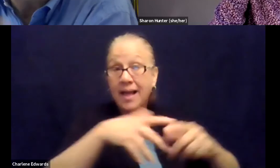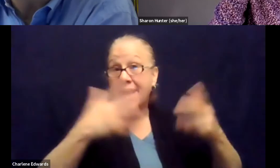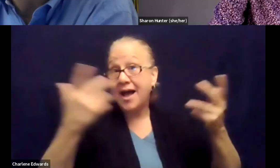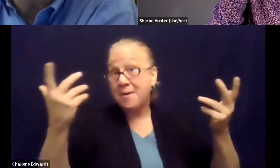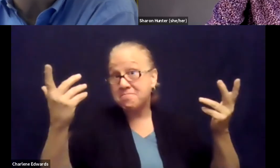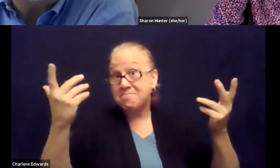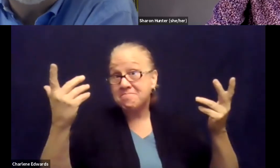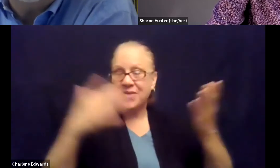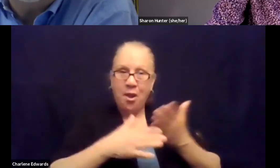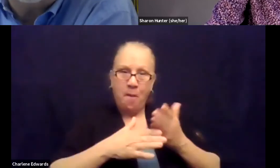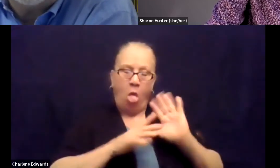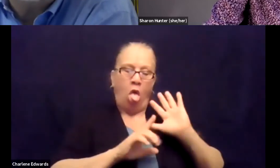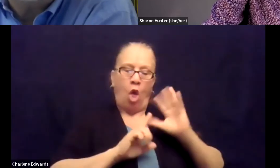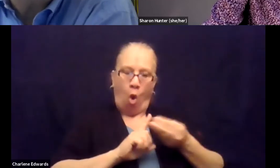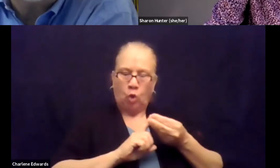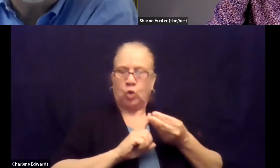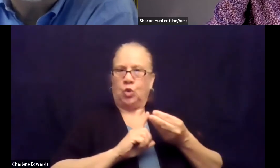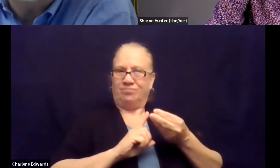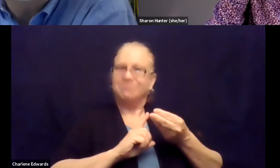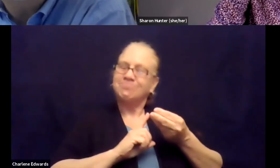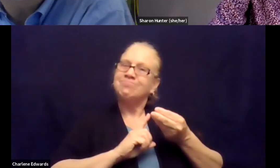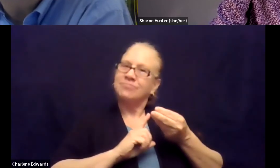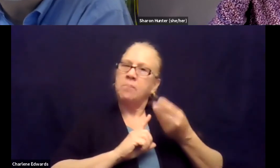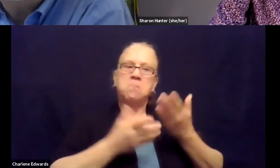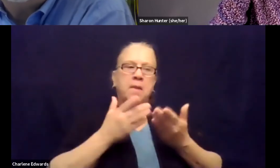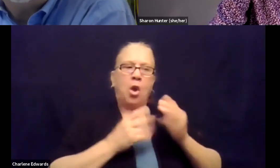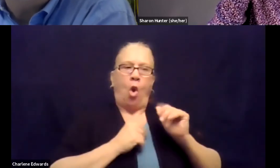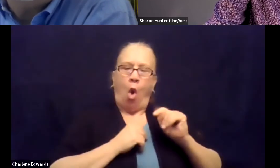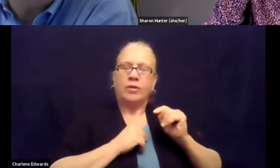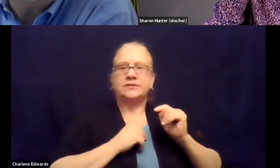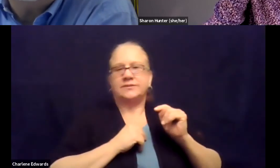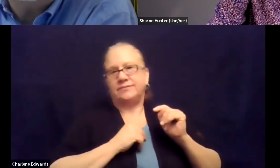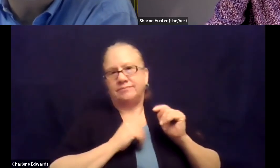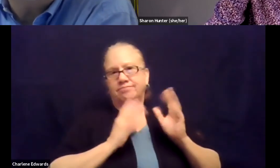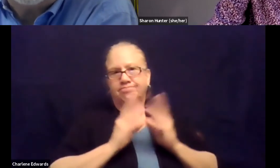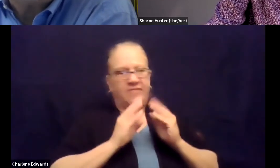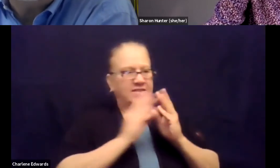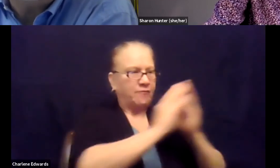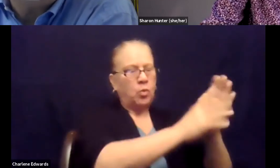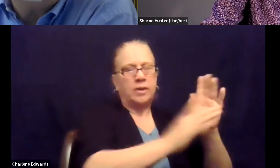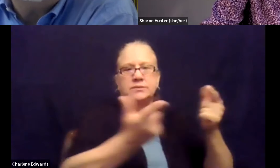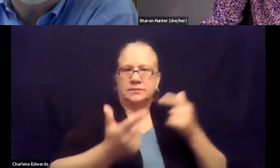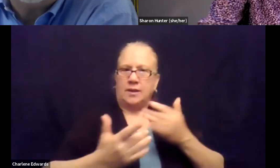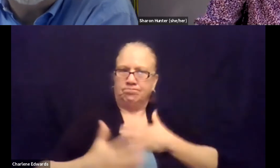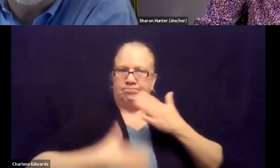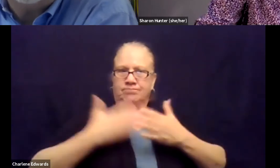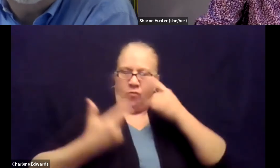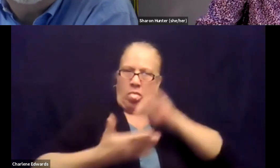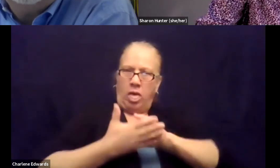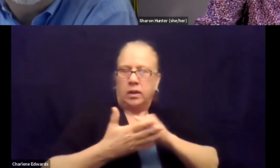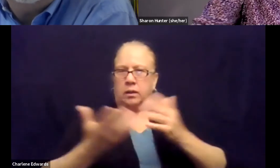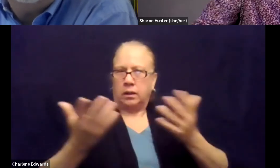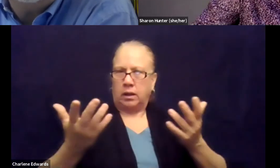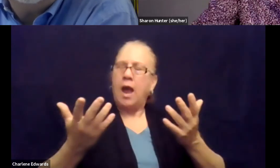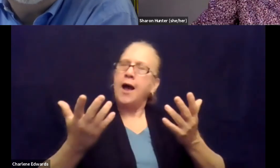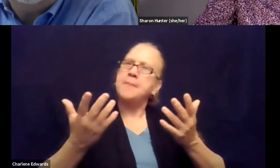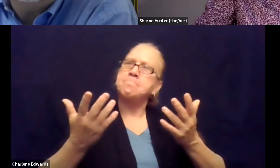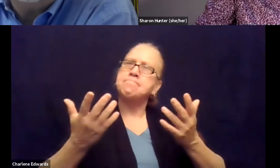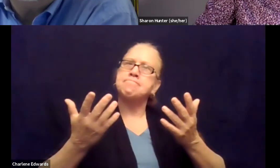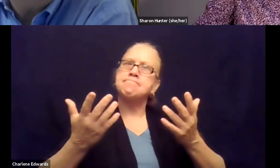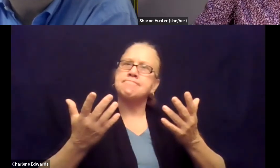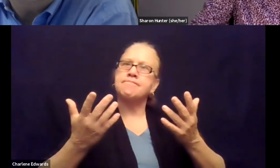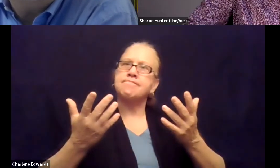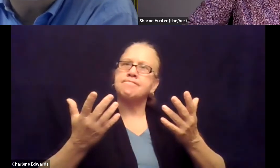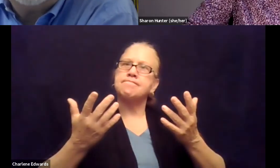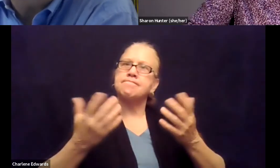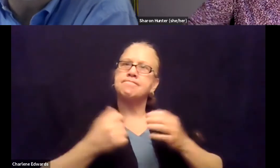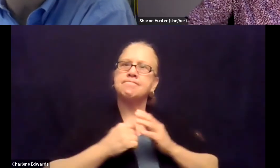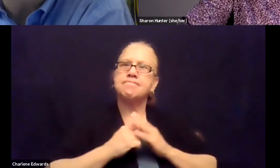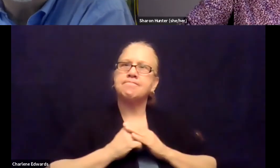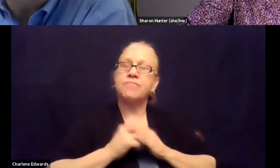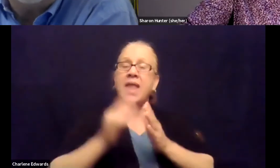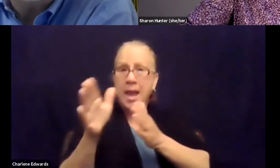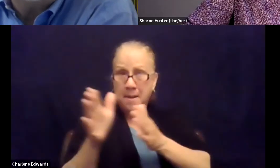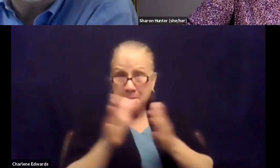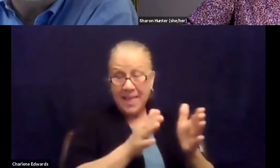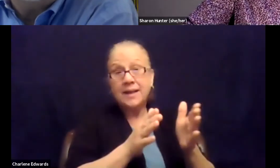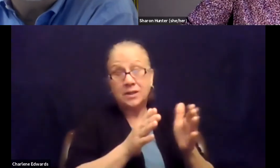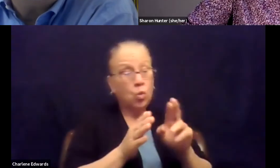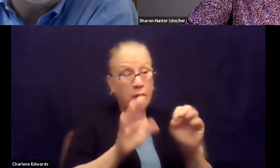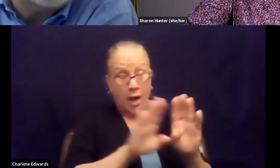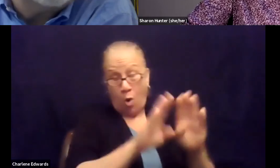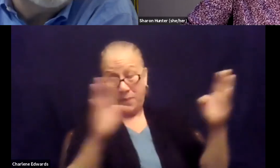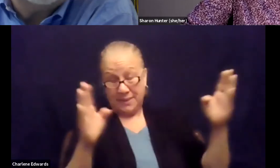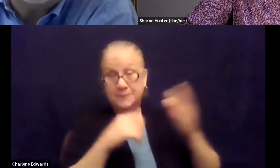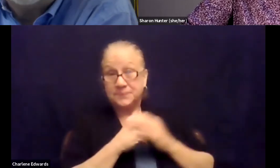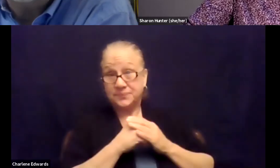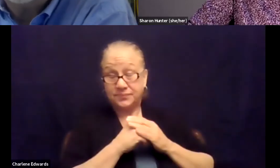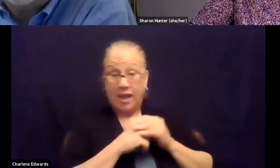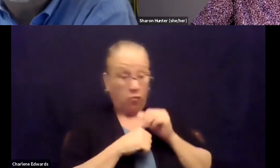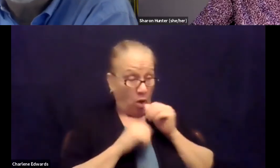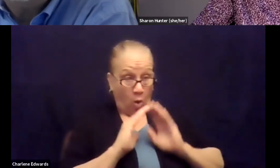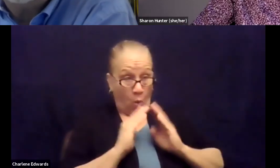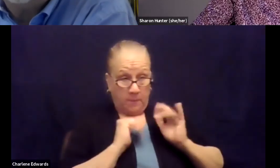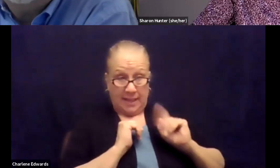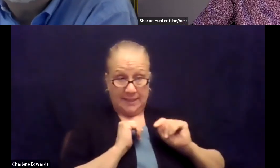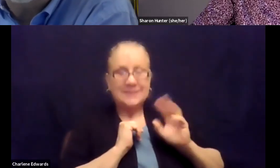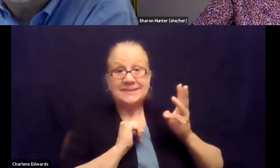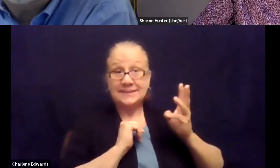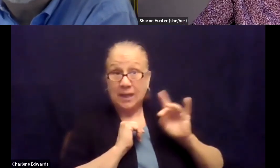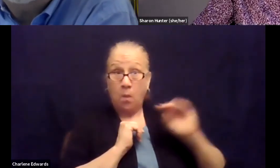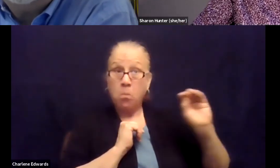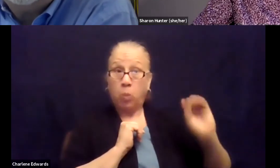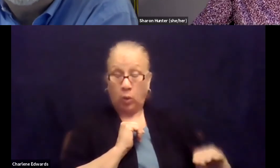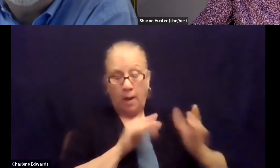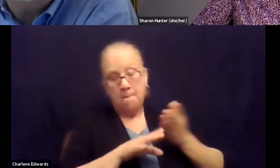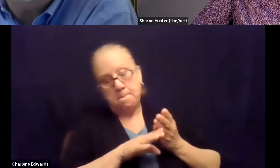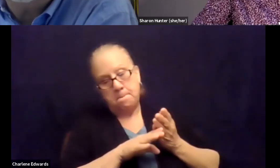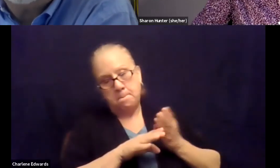It would be fun to have a vaccination place -- at an event. We are partly reopening, and 15% were